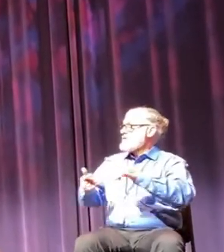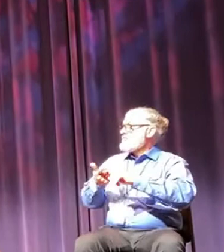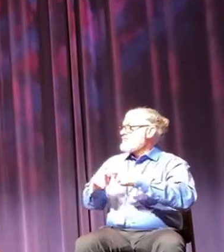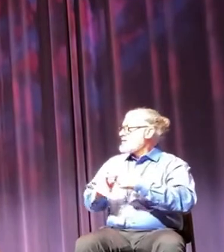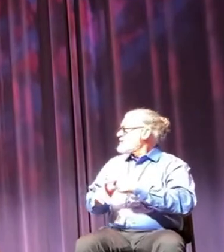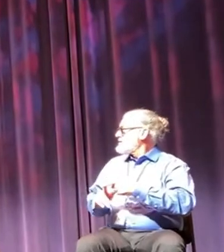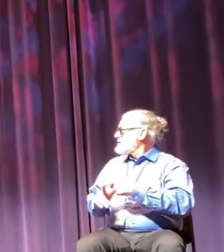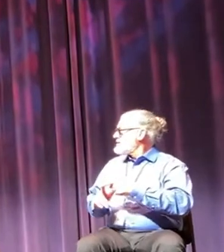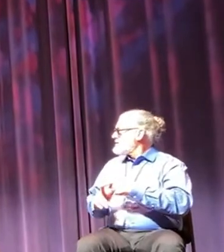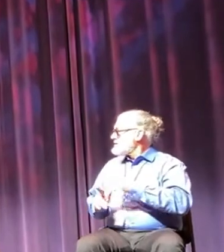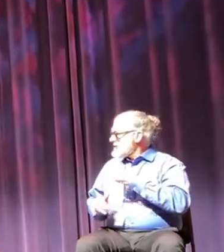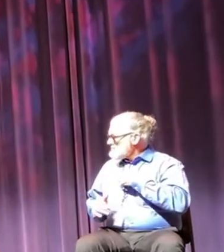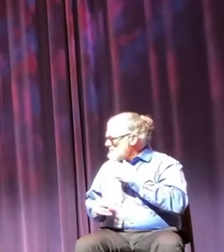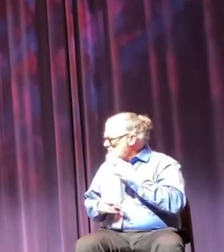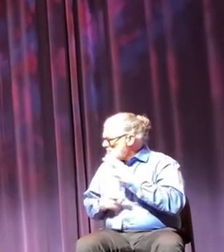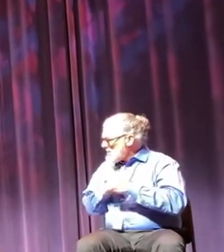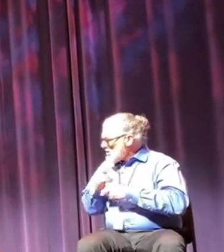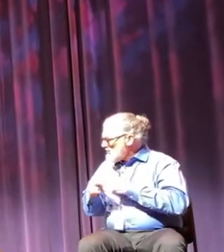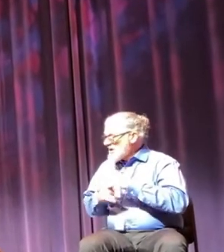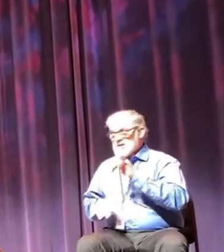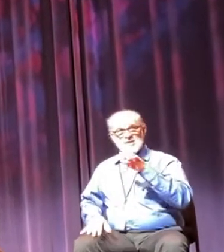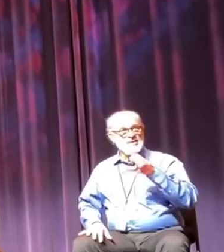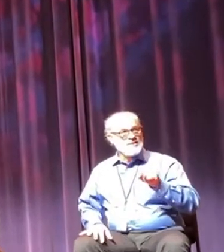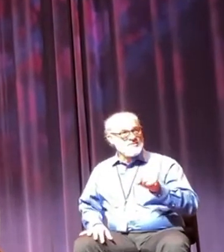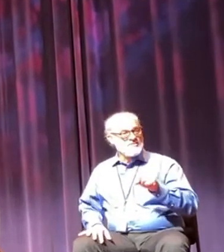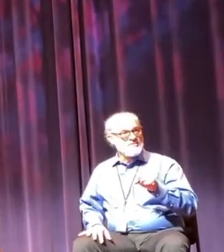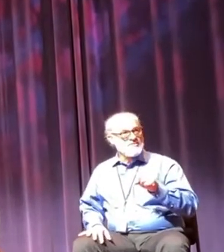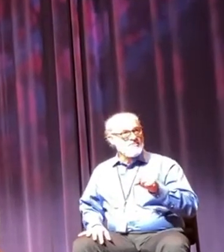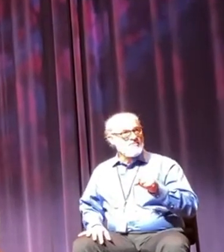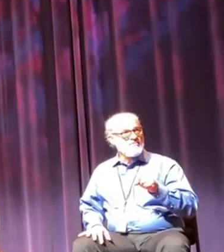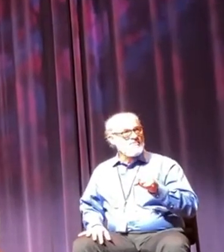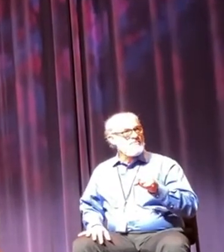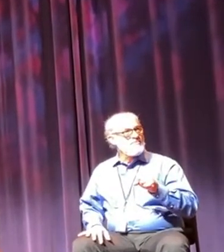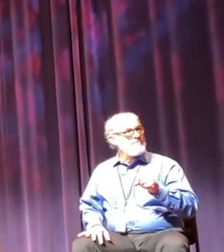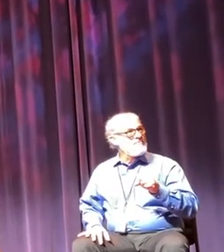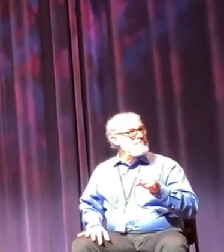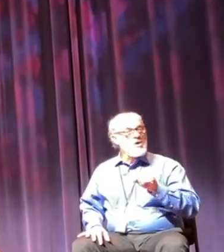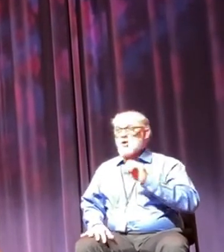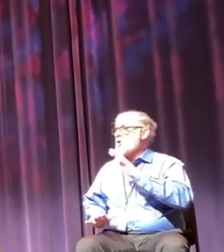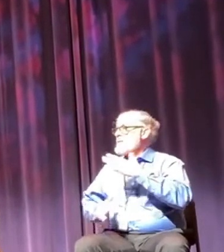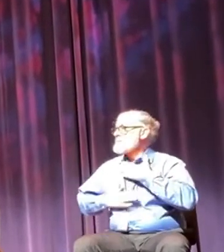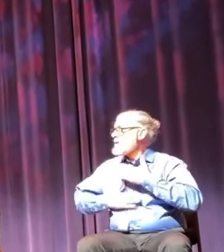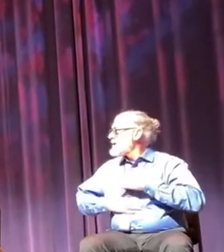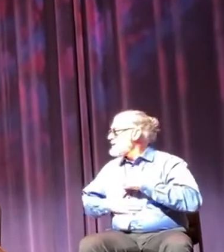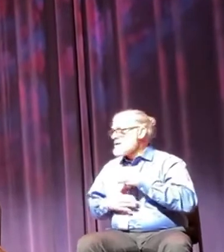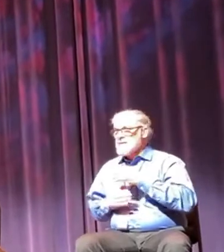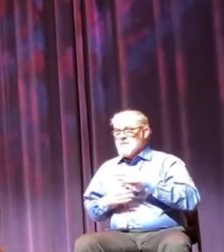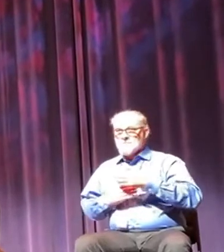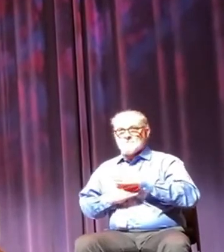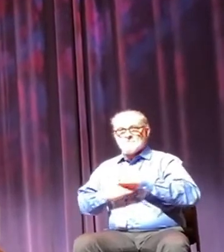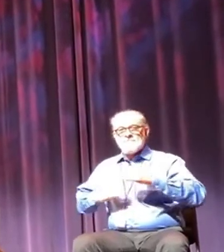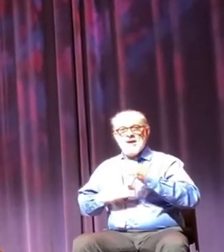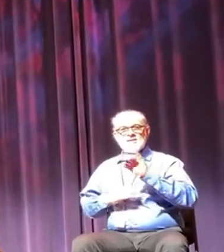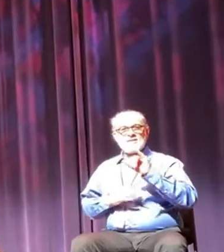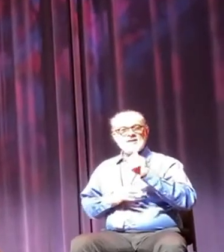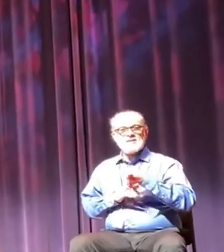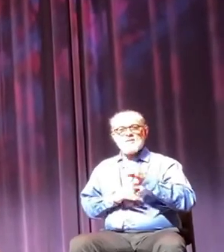Are my universes, yes, okay. Her body patched, swollen skin, hair flecks gone rouge,